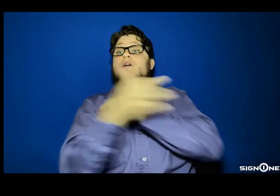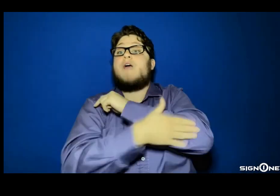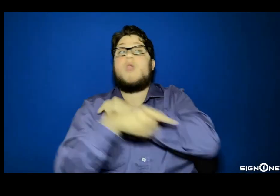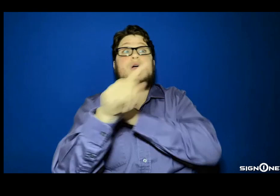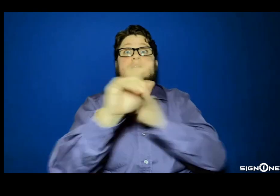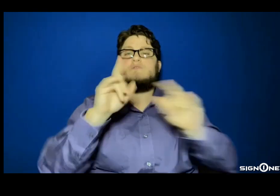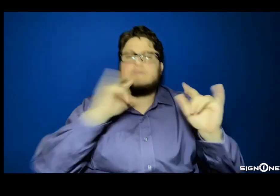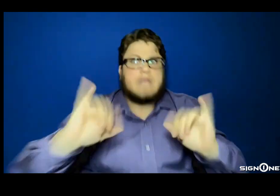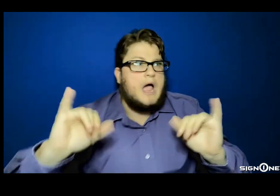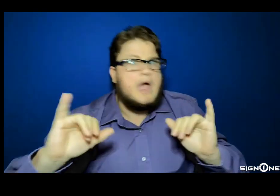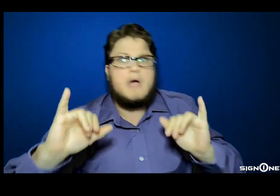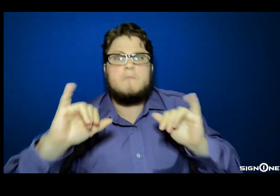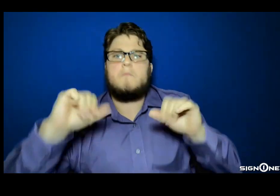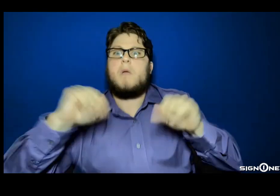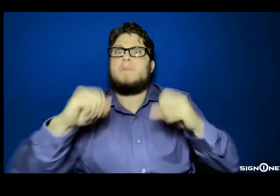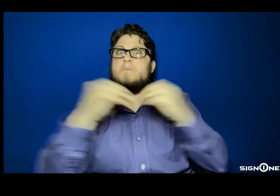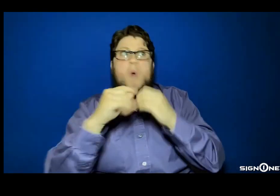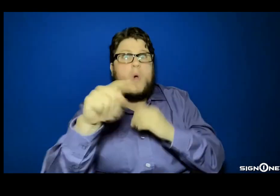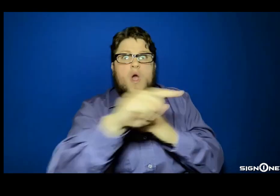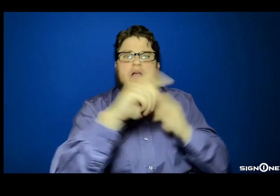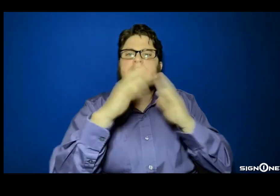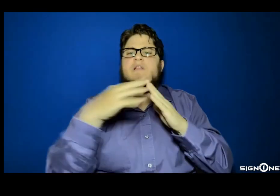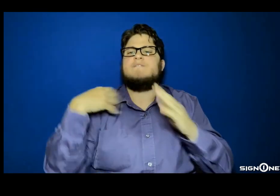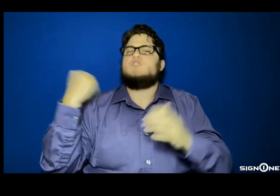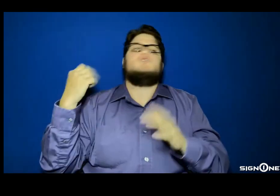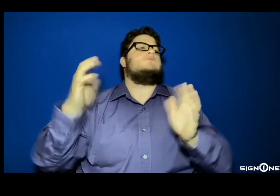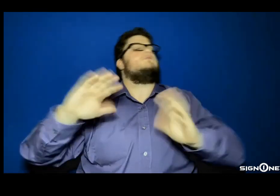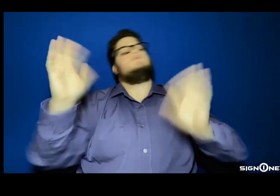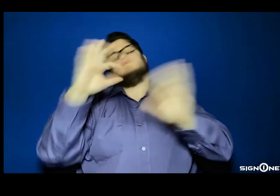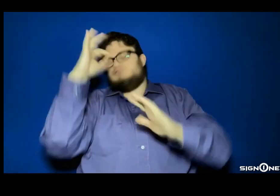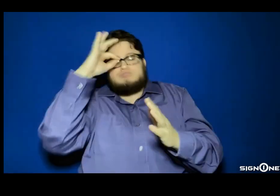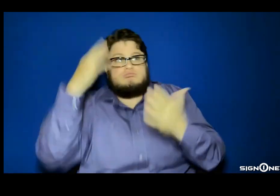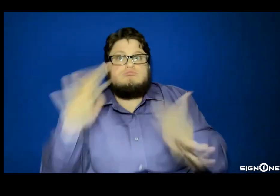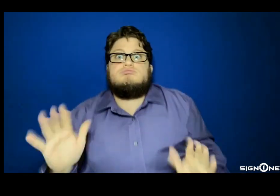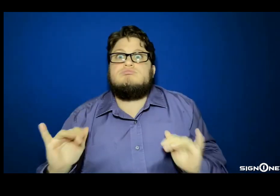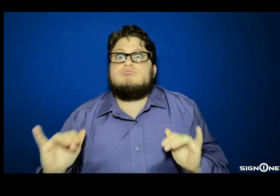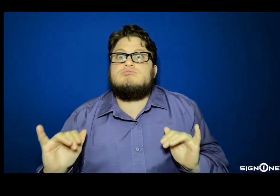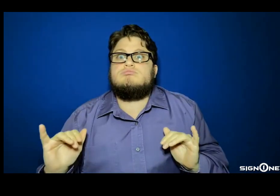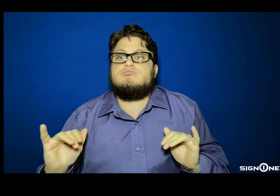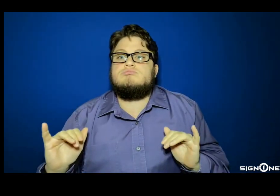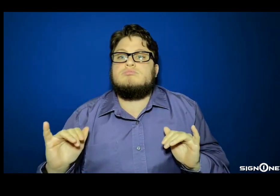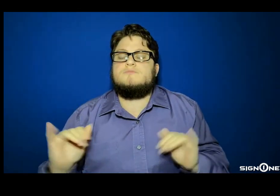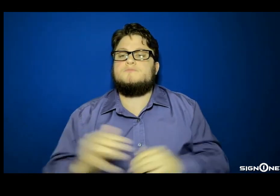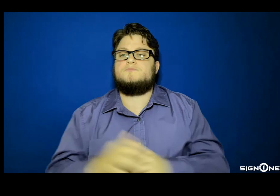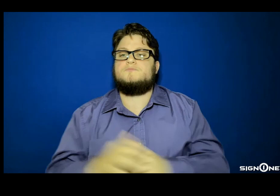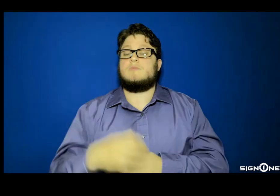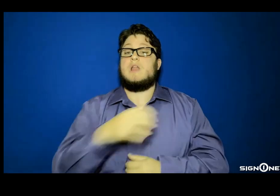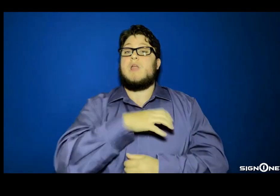surrounding counties and probably more that officials don't know about.